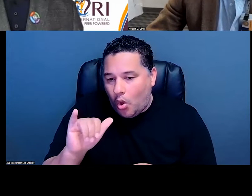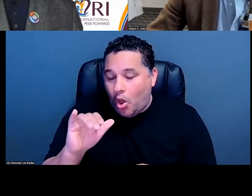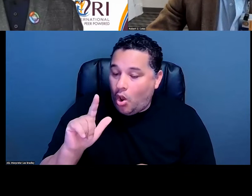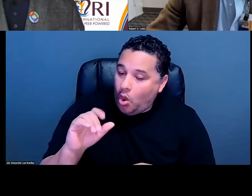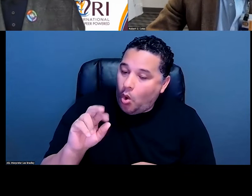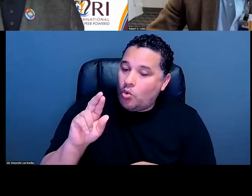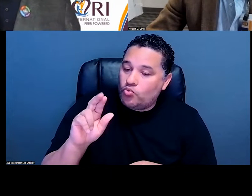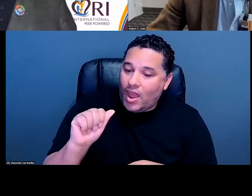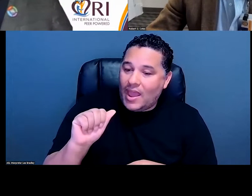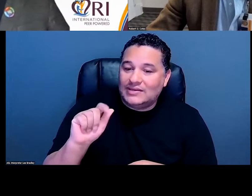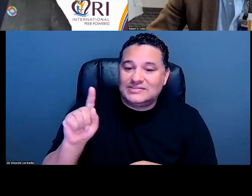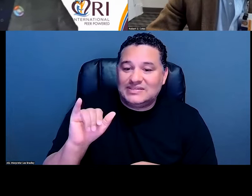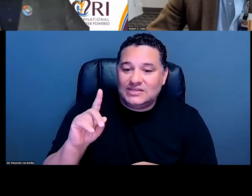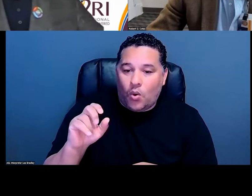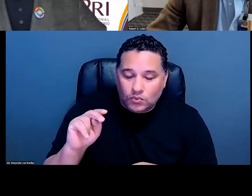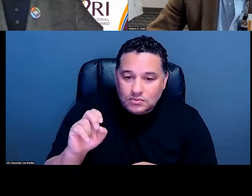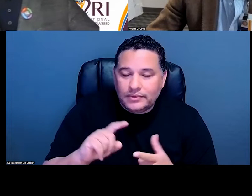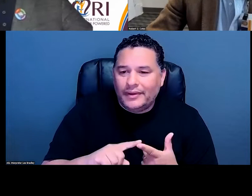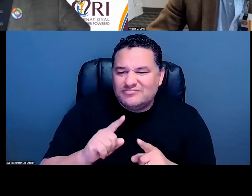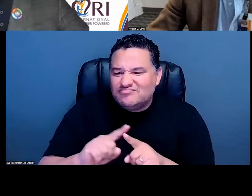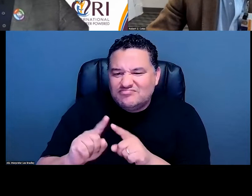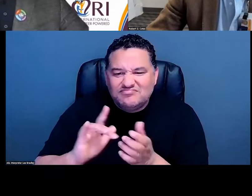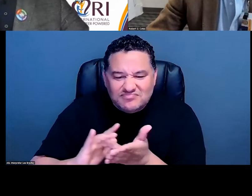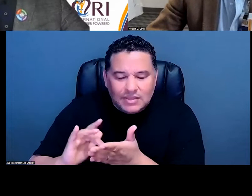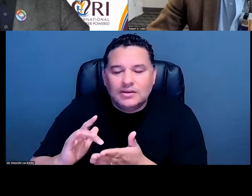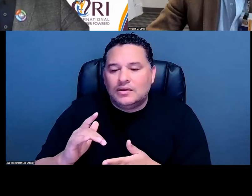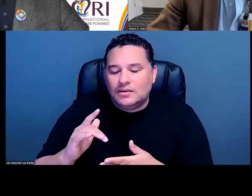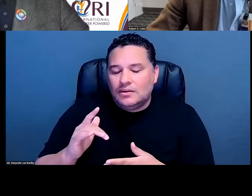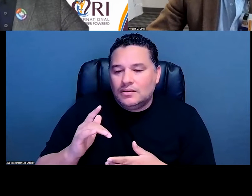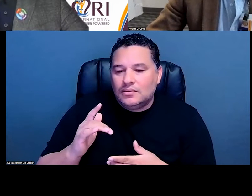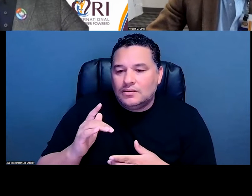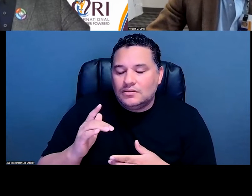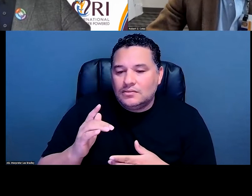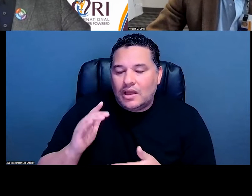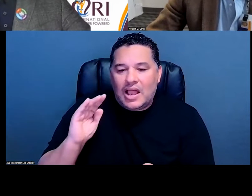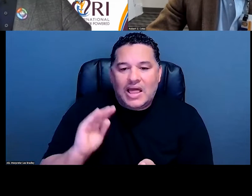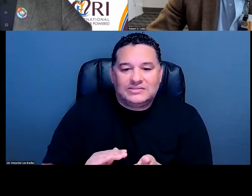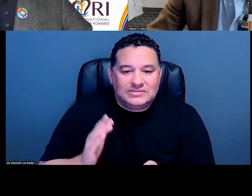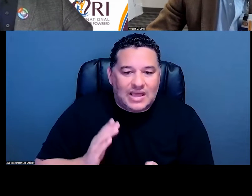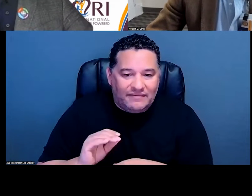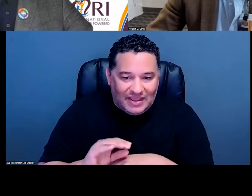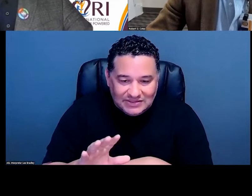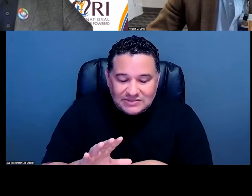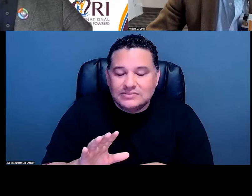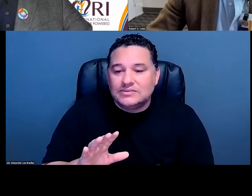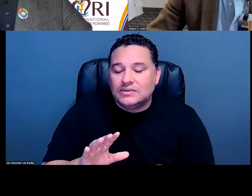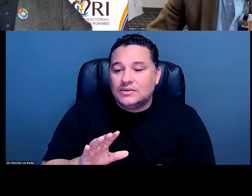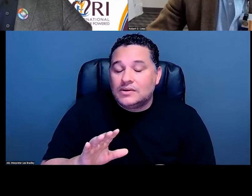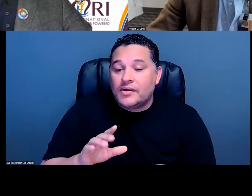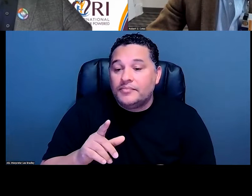, FOR SIDE EFFECTS. CHOOSING A MEDICATION WITH SIGNIFICANT